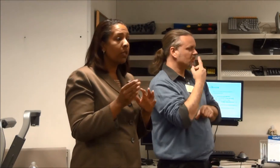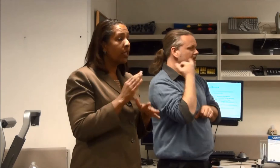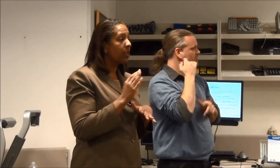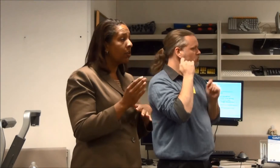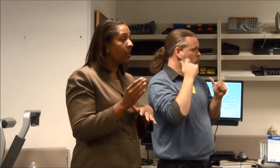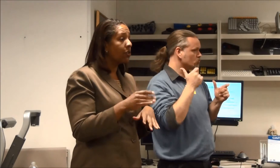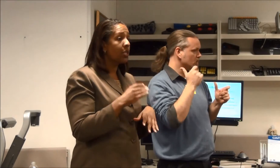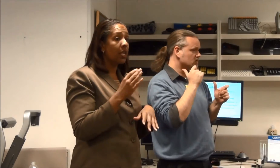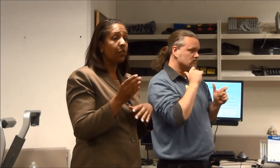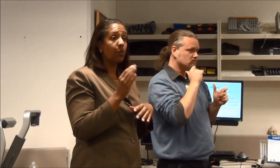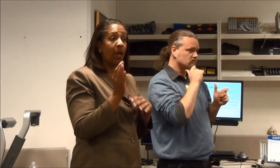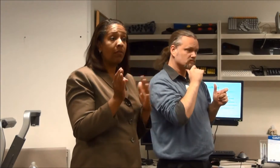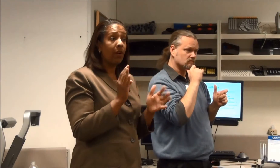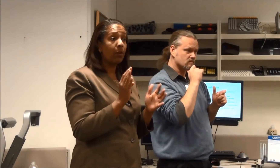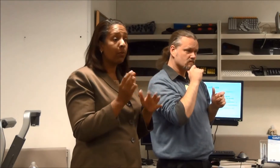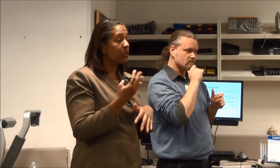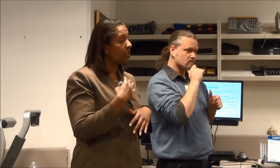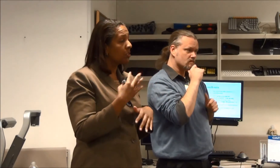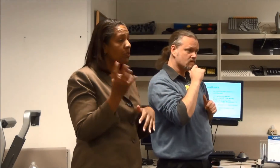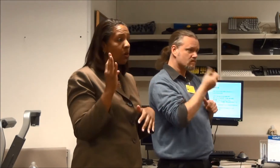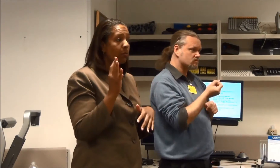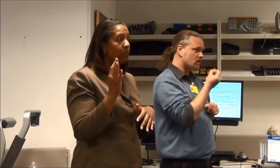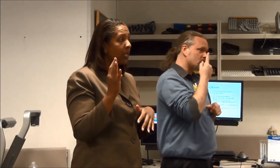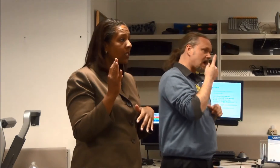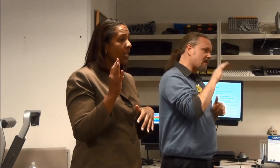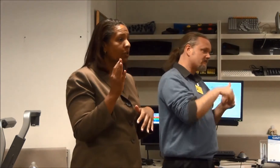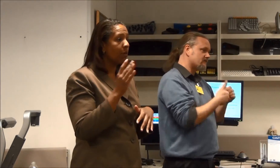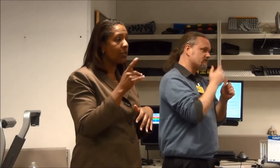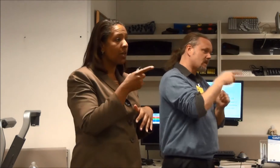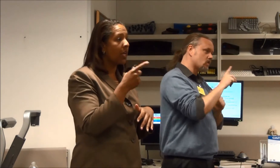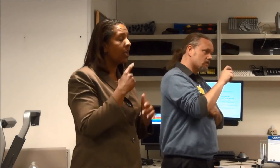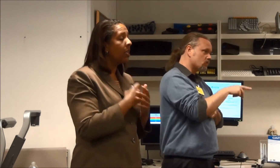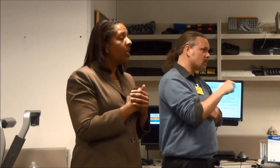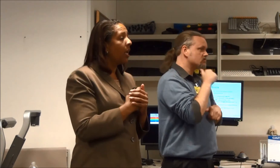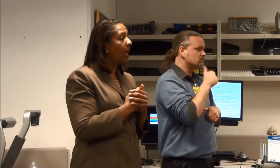and you don't understand, or you have follow-up questions, don't hesitate to raise your hand